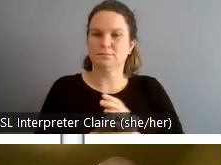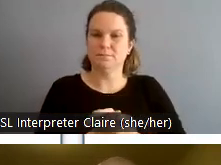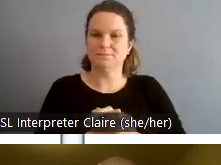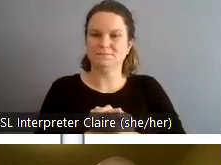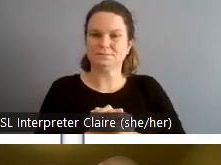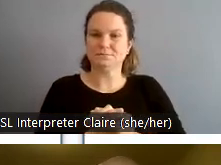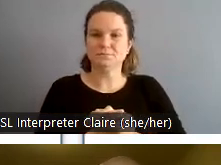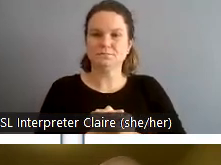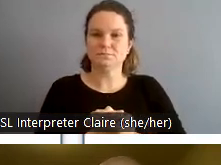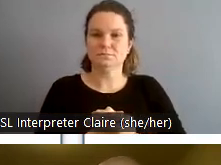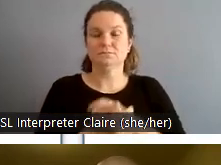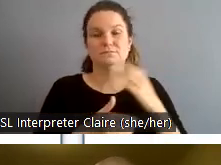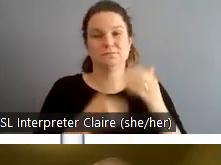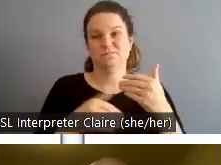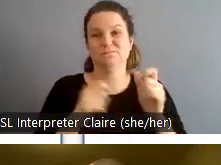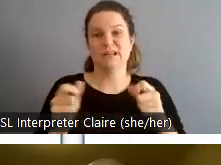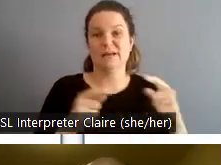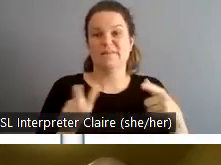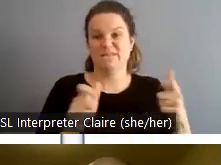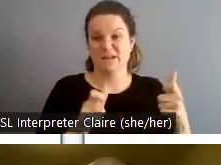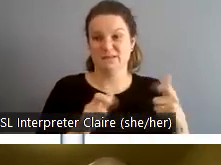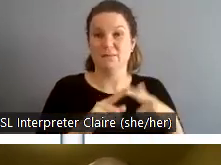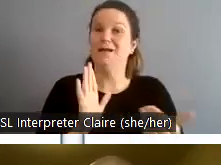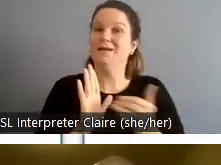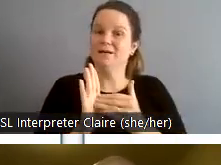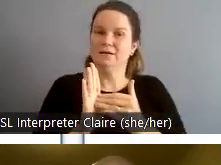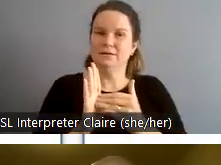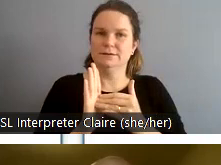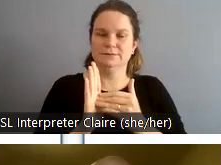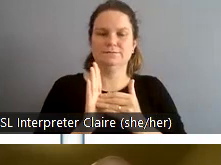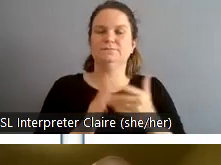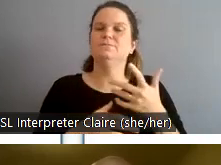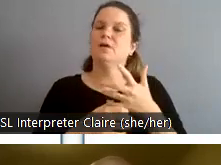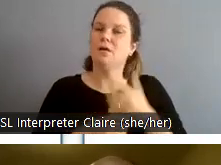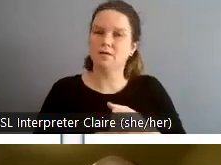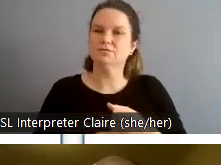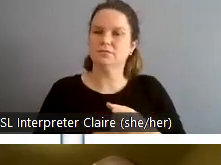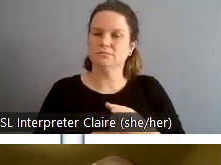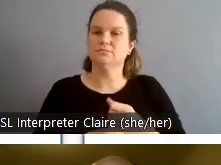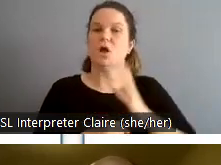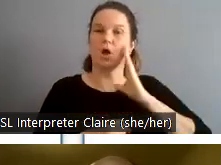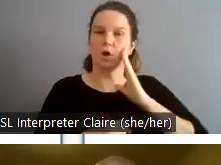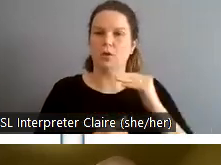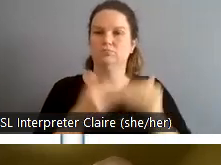quickly as well but you, you've got the assurance there that it's going to